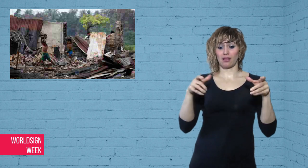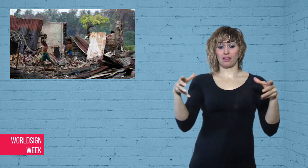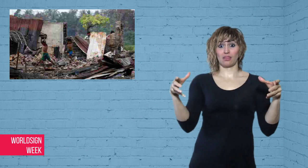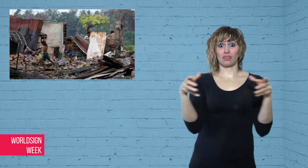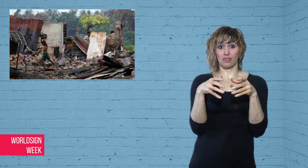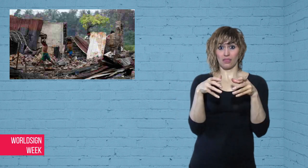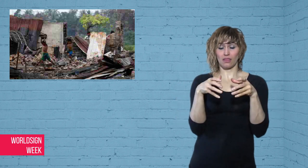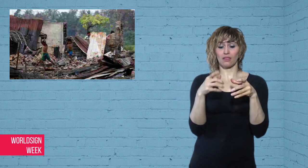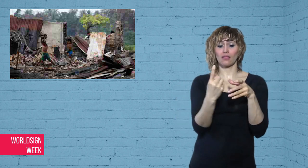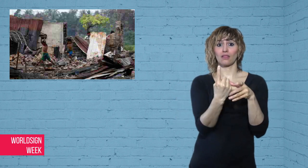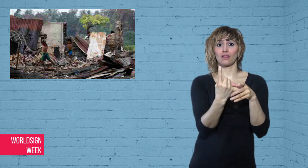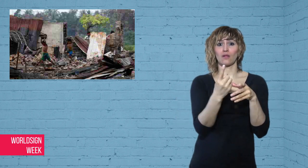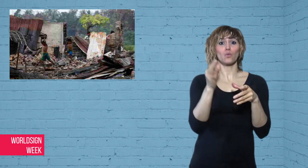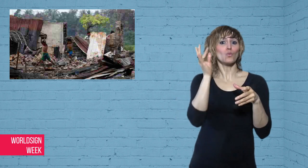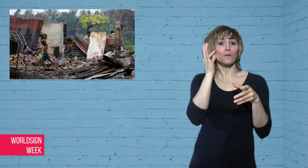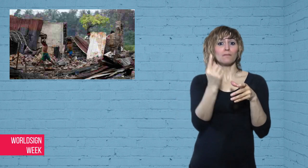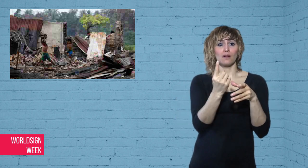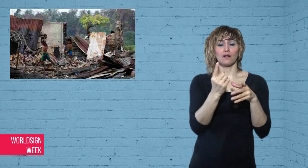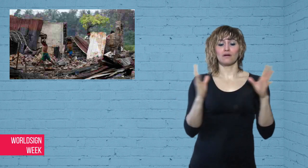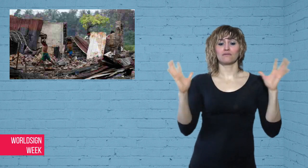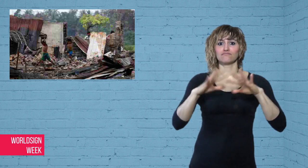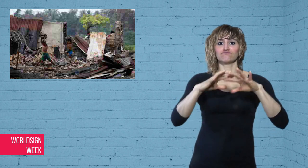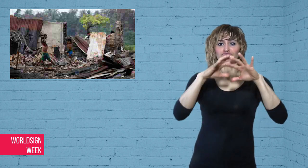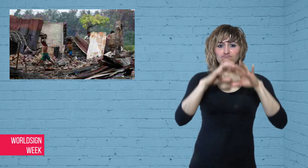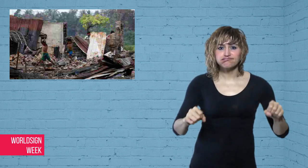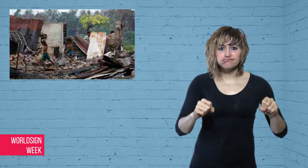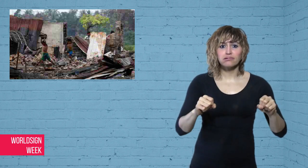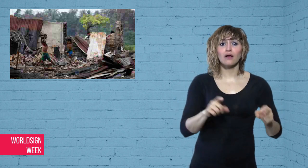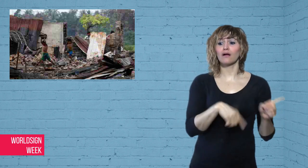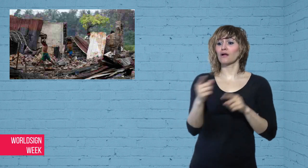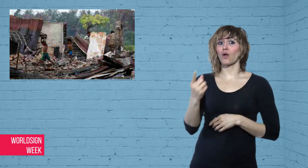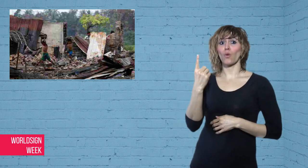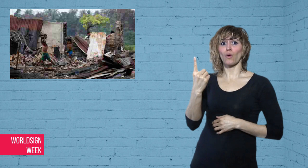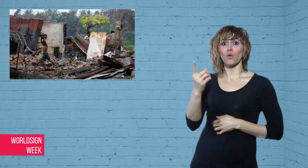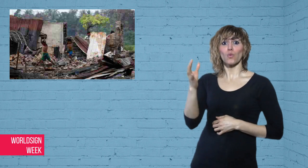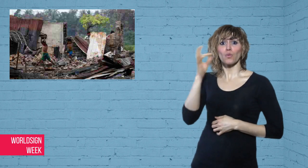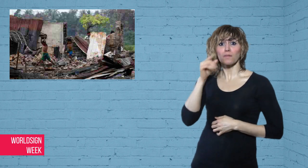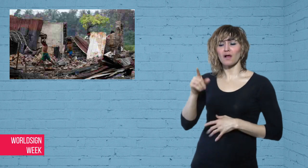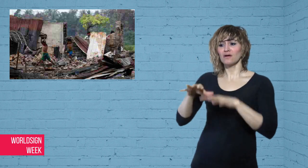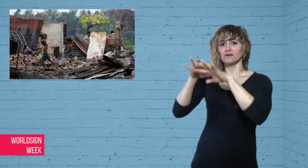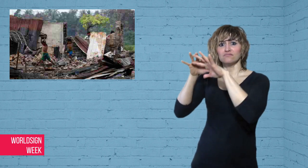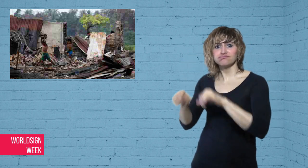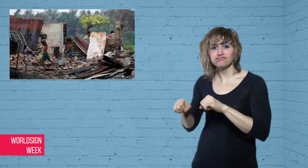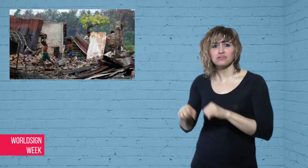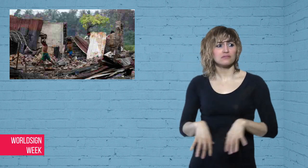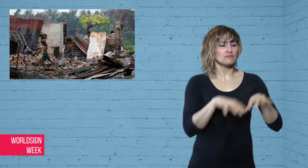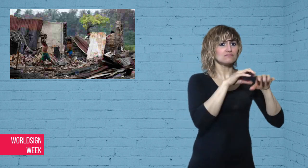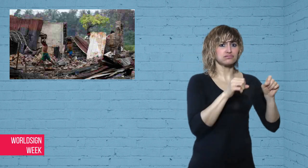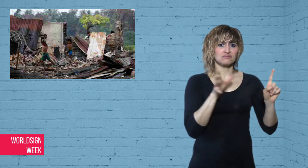cold-blooded killings.